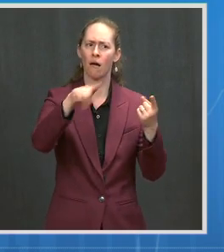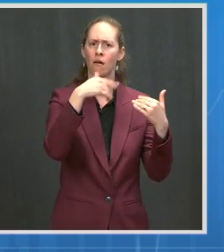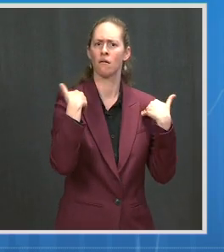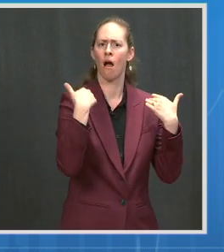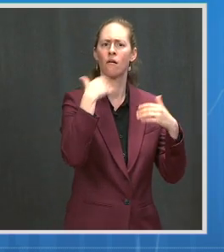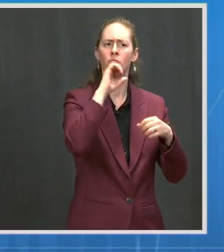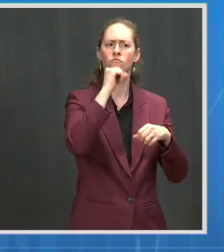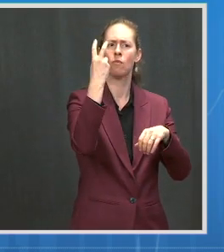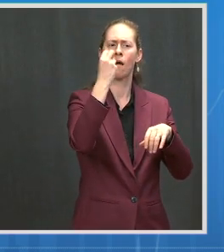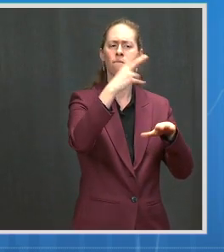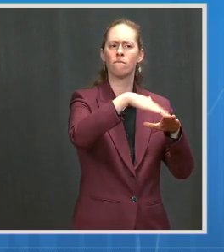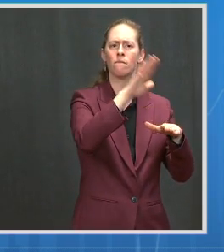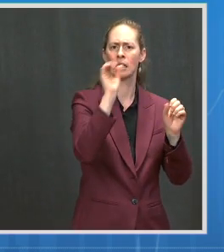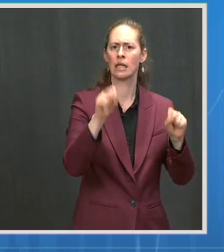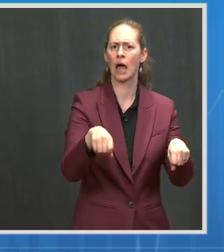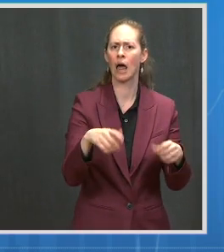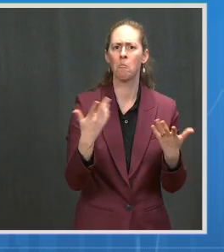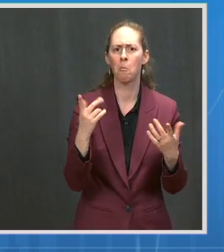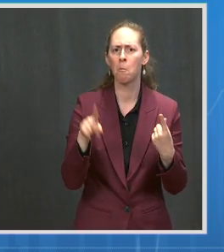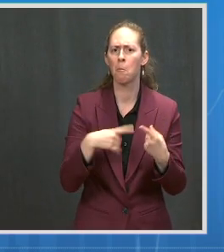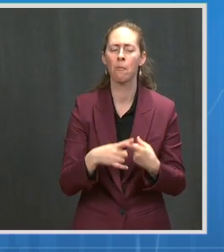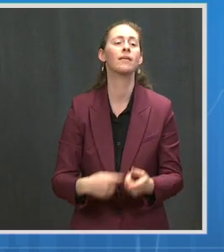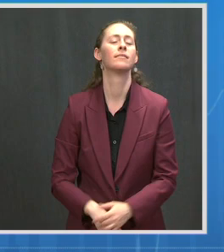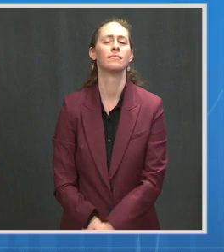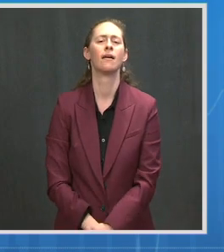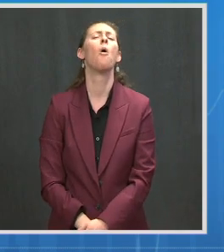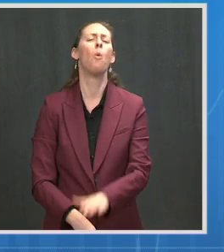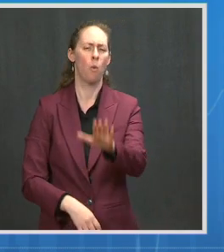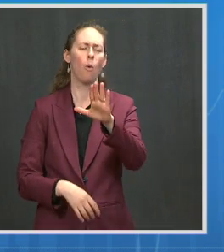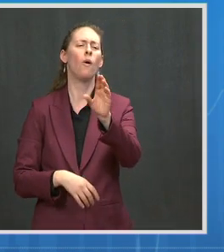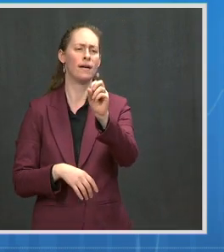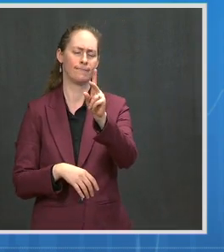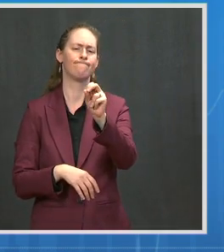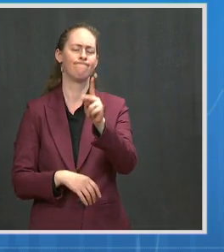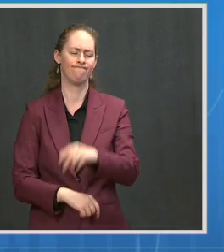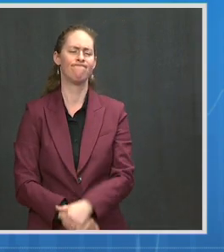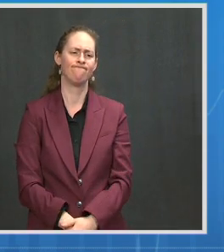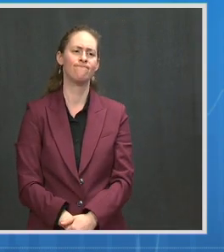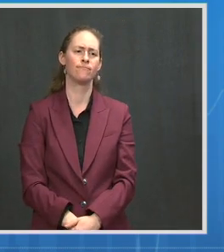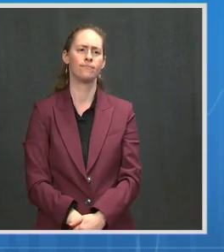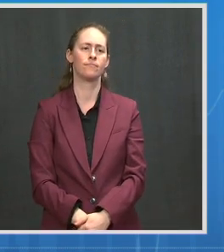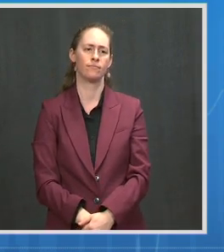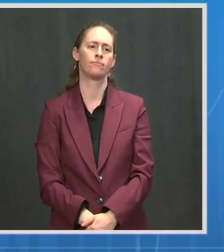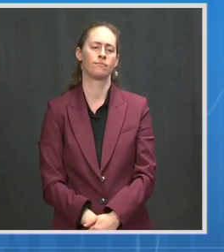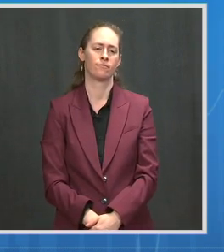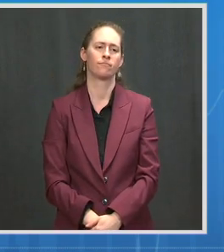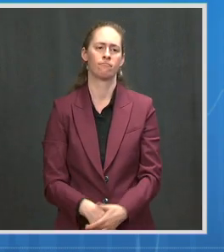Well, as I mentioned, it's still on track. There are a couple of companies that are now doing what's called